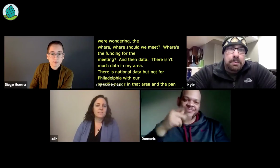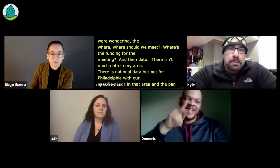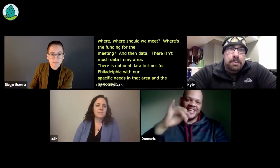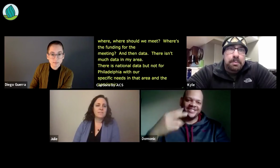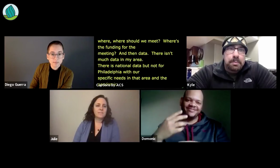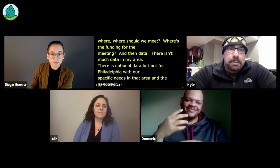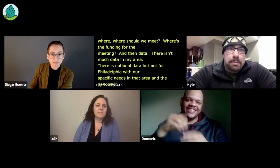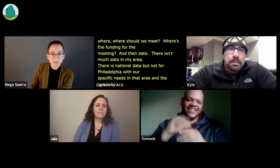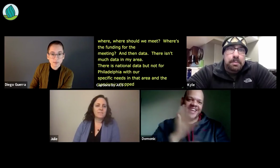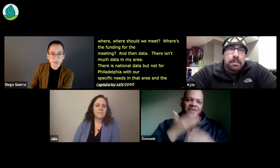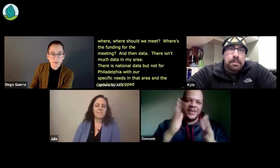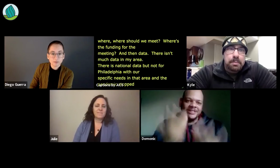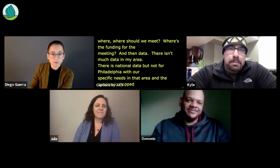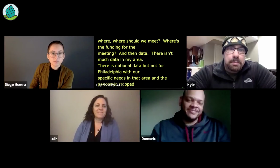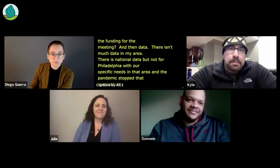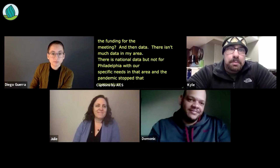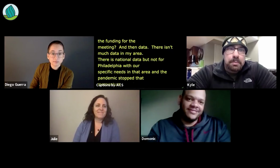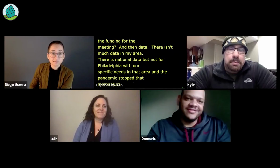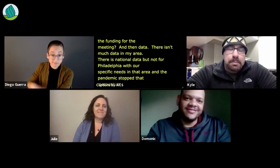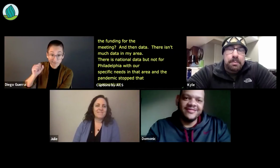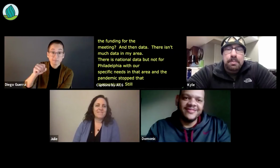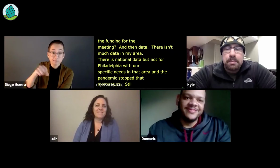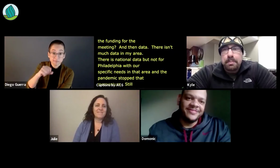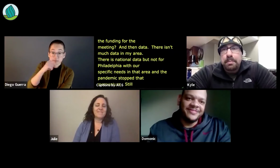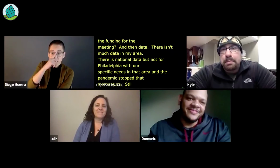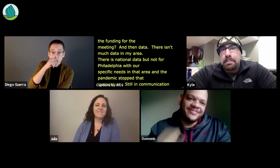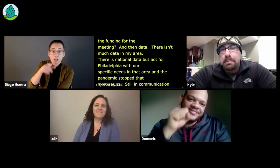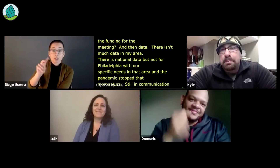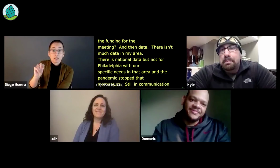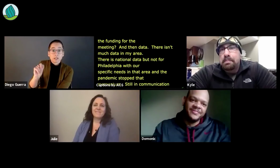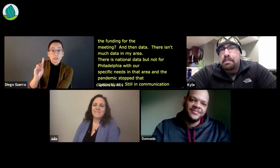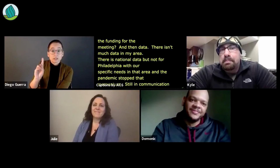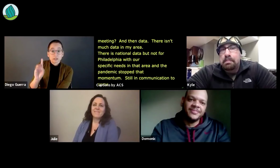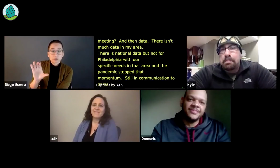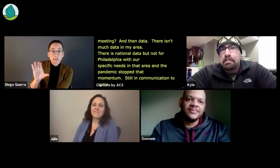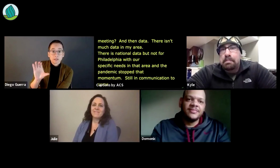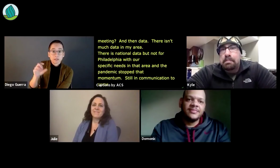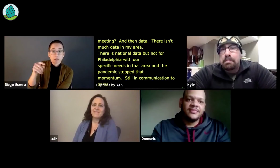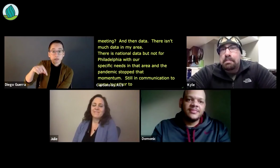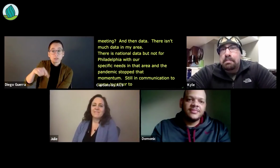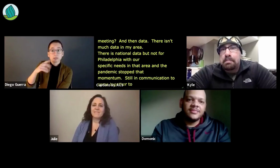But the pandemic basically got in our way. This is Diego.